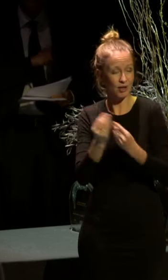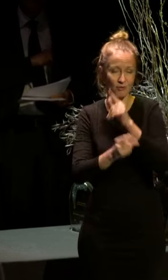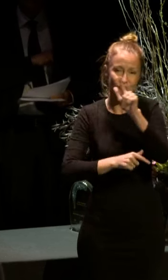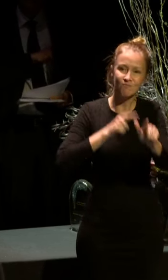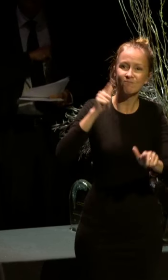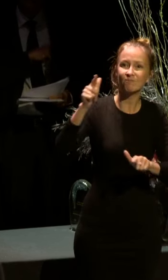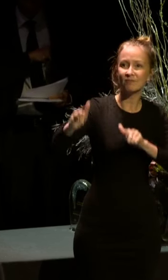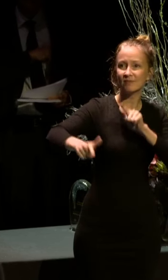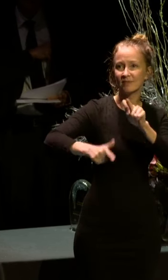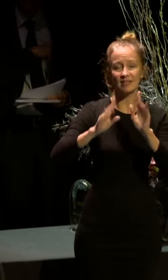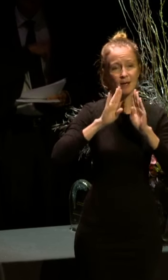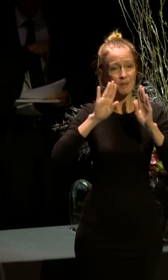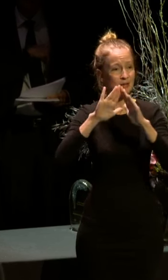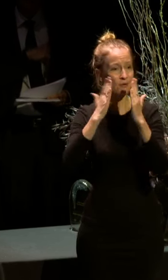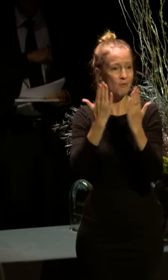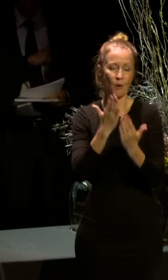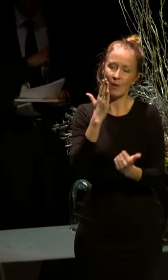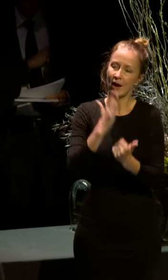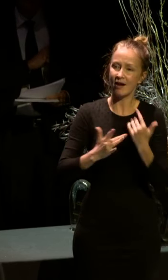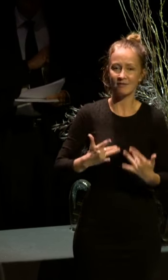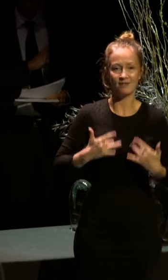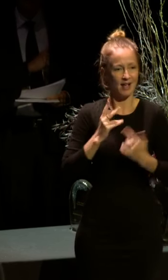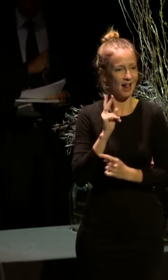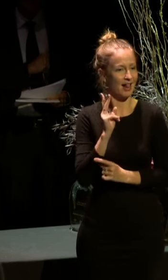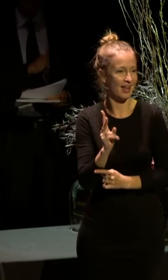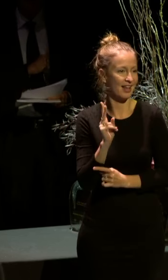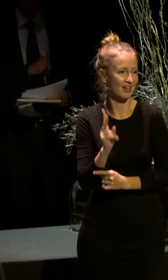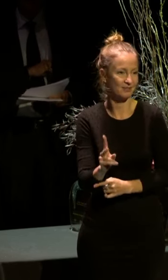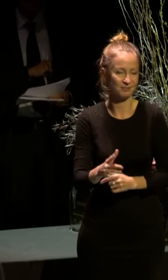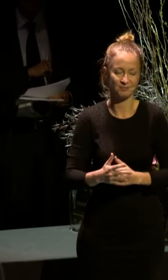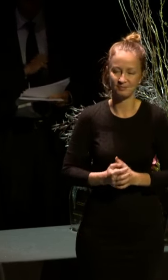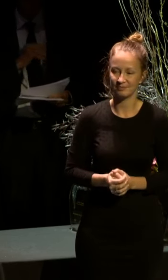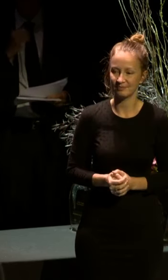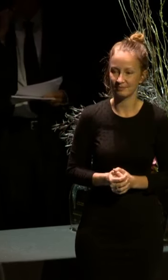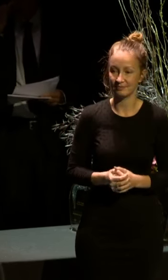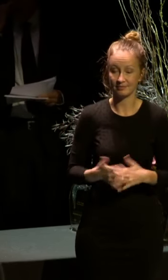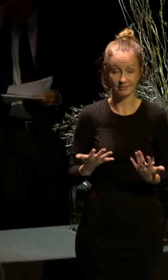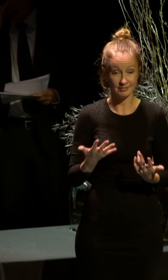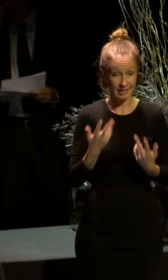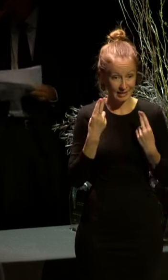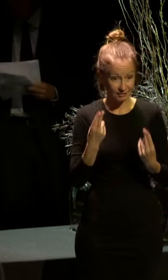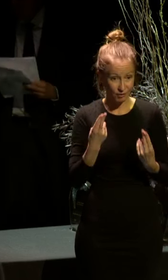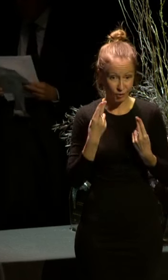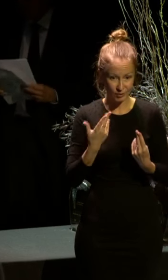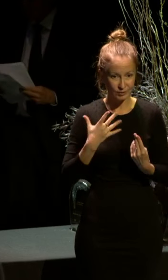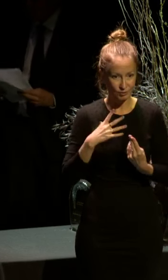be never lived again in quite the same way, which is, of course, what keeps us going back,